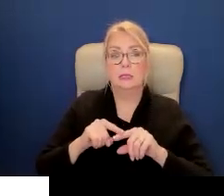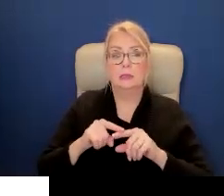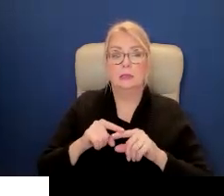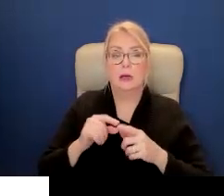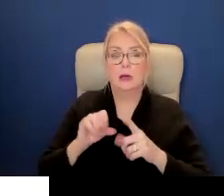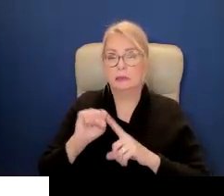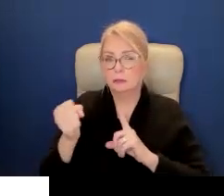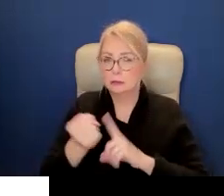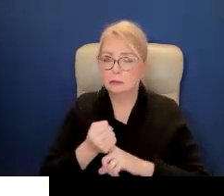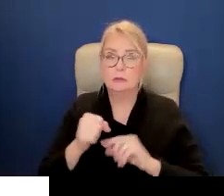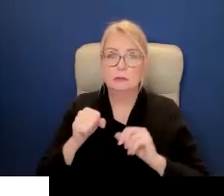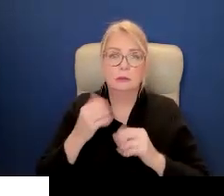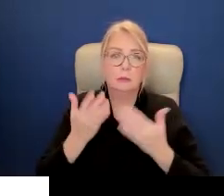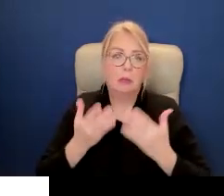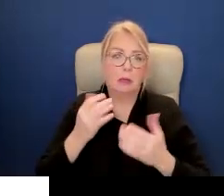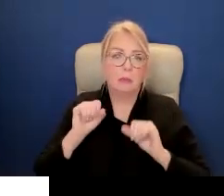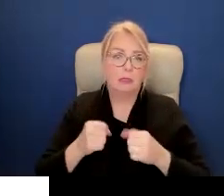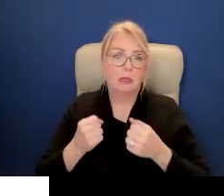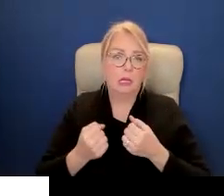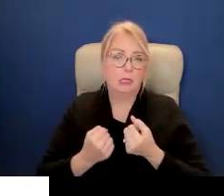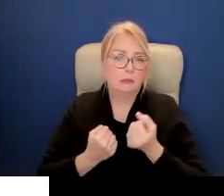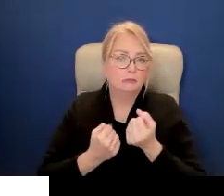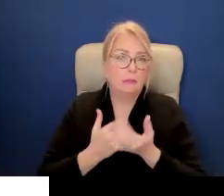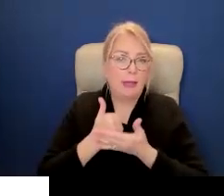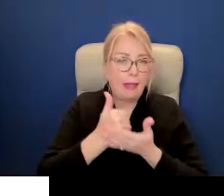also be able to assist the relatives of students, staff, and faculty.